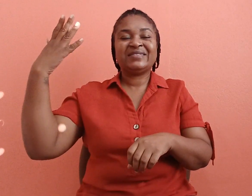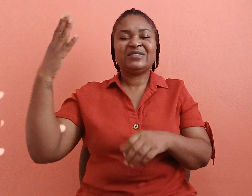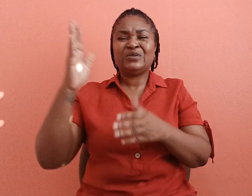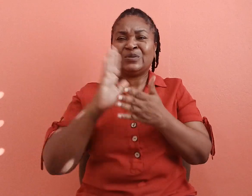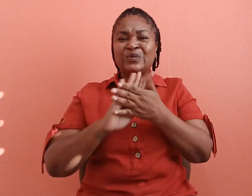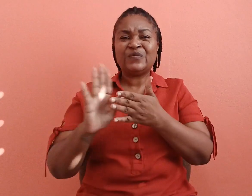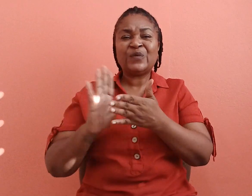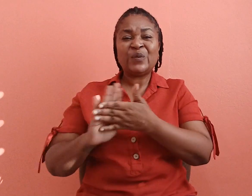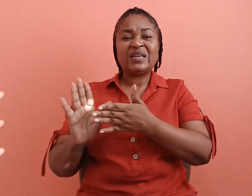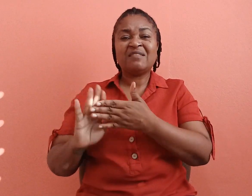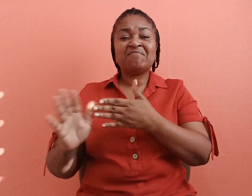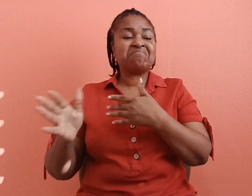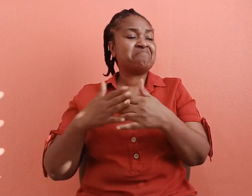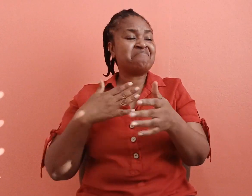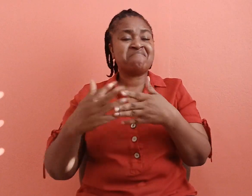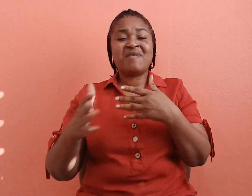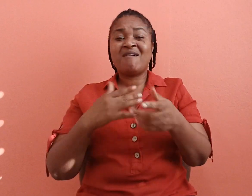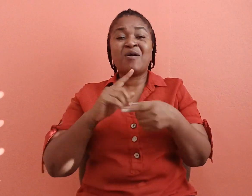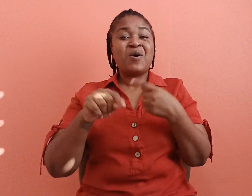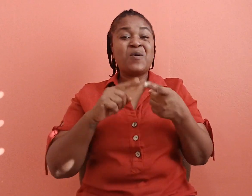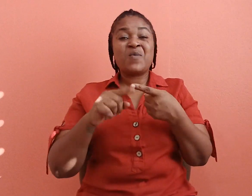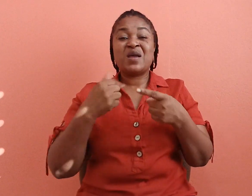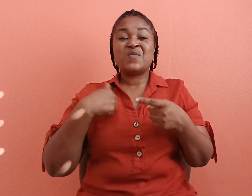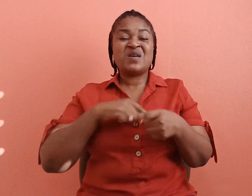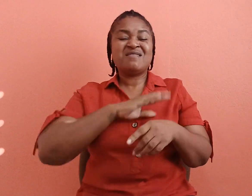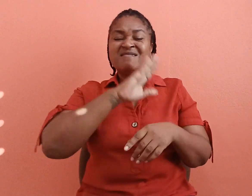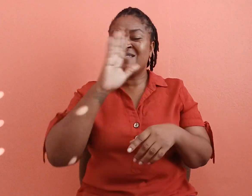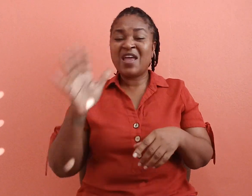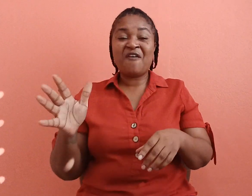even when we never get an apology.